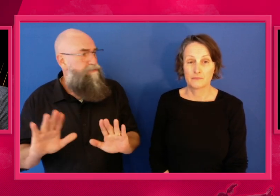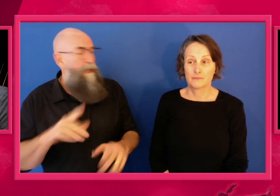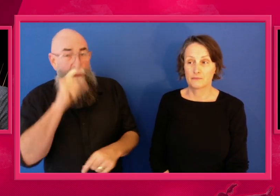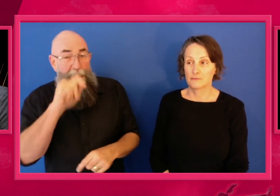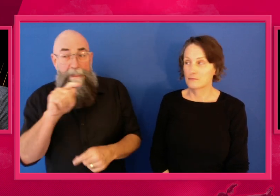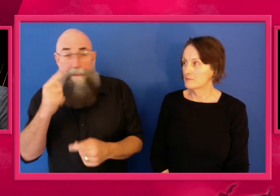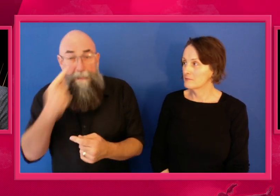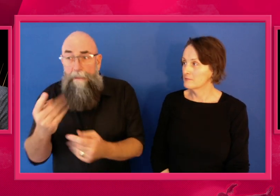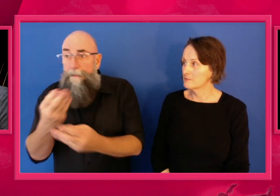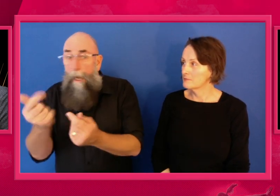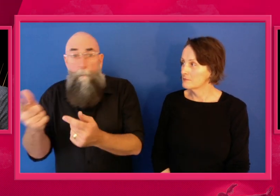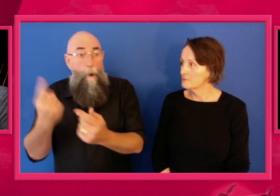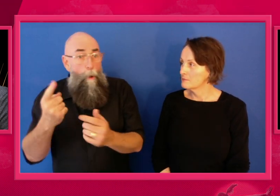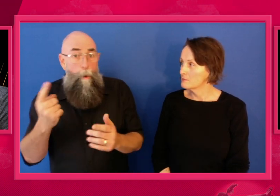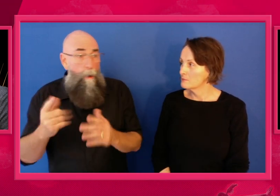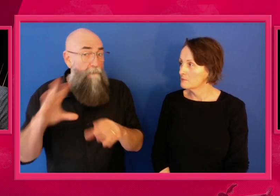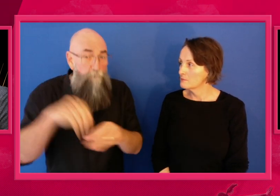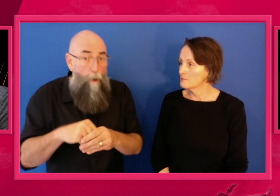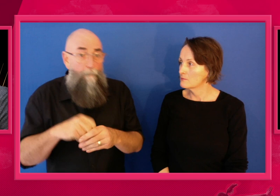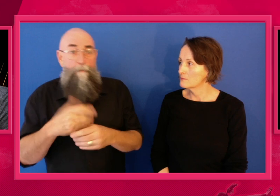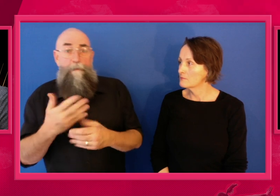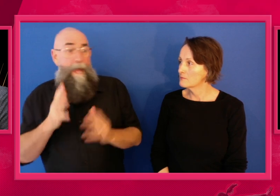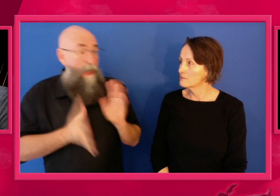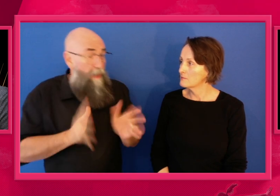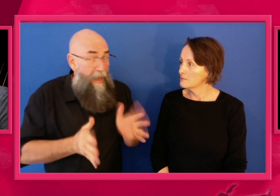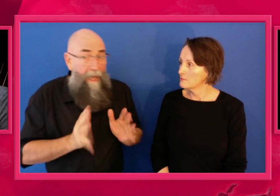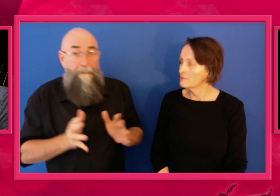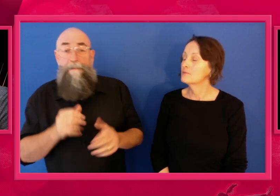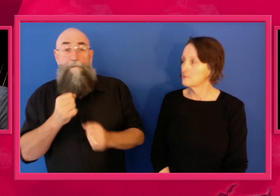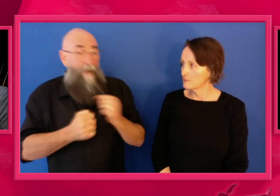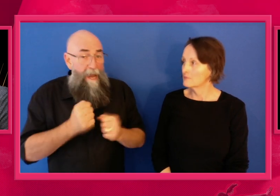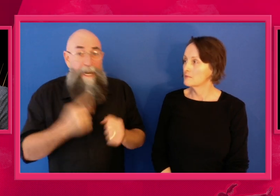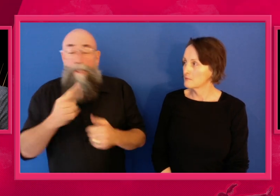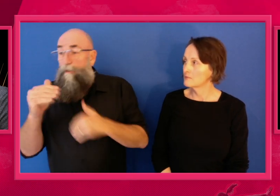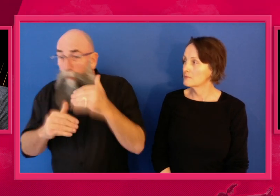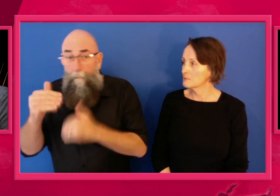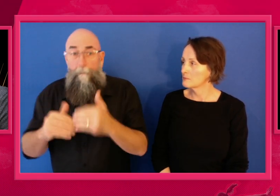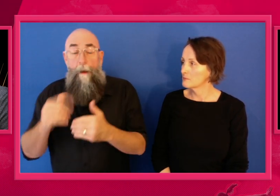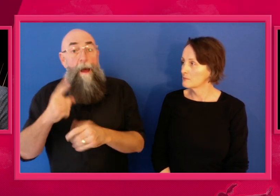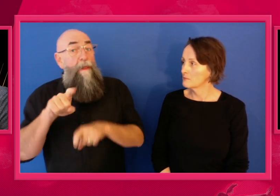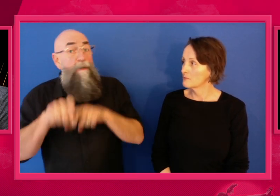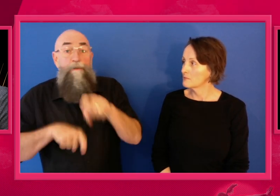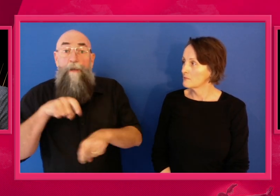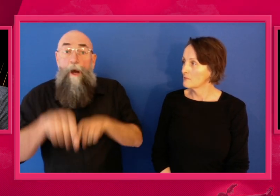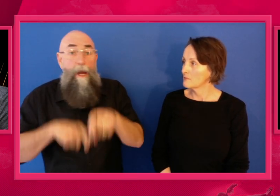it into the larger teams, your athletics and, and swimming, but in the cycling they are